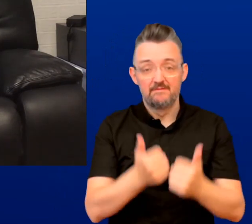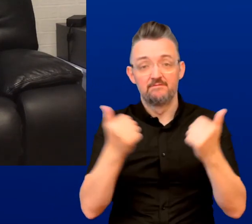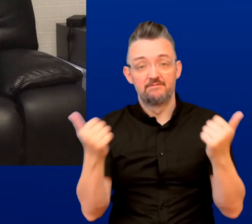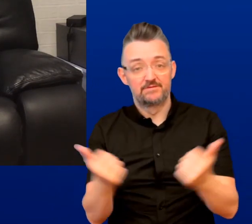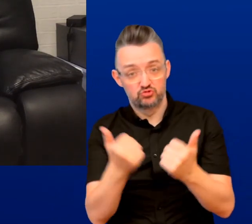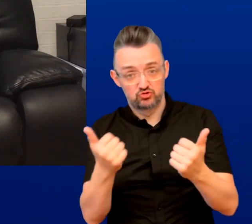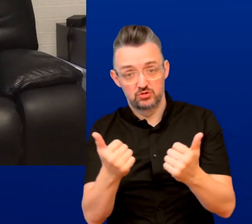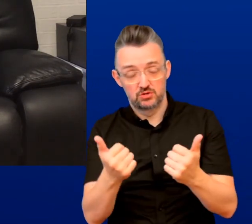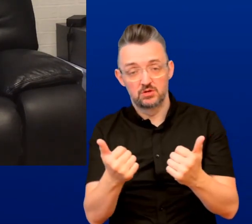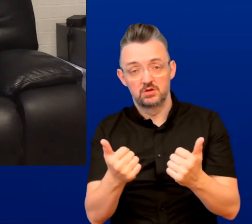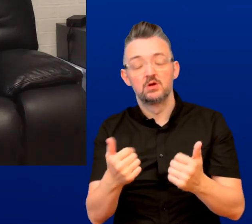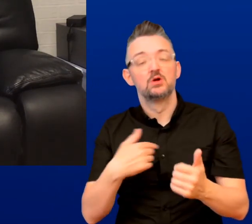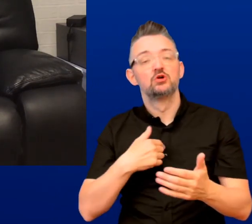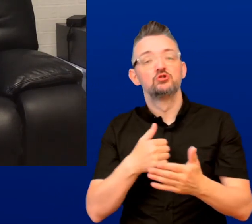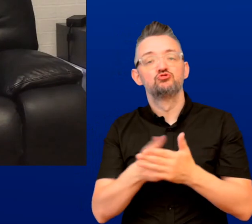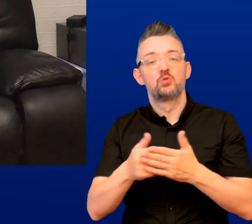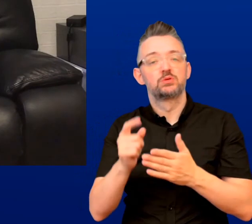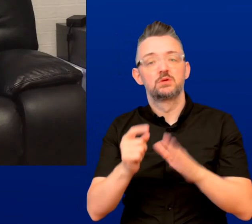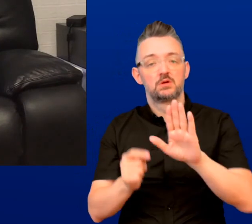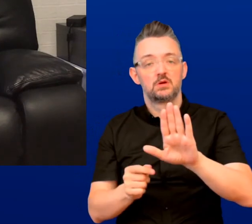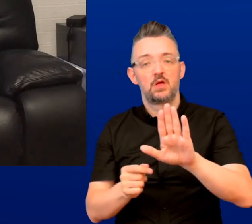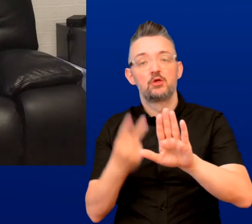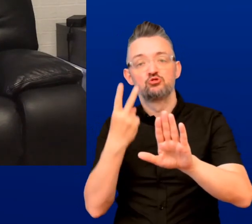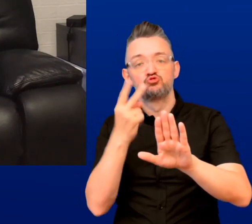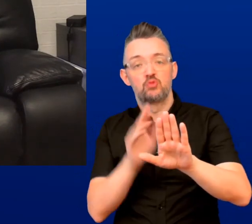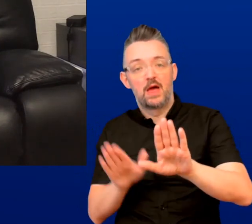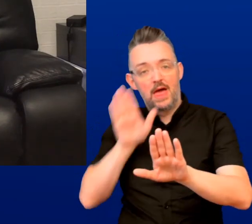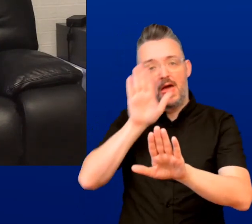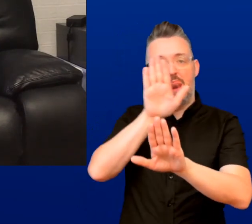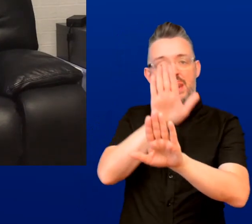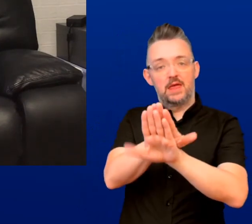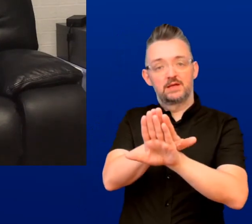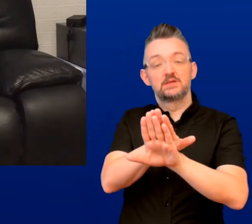because it's the first layer I normally do two layers and let it dry